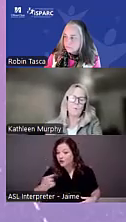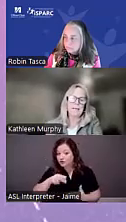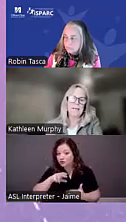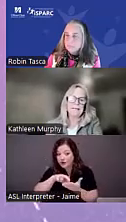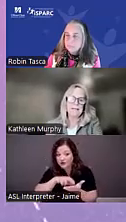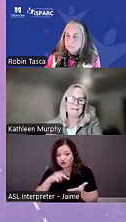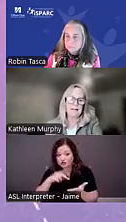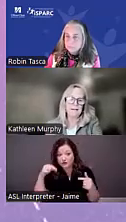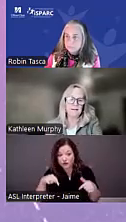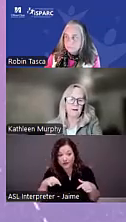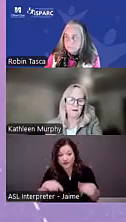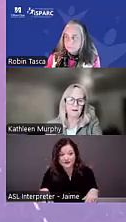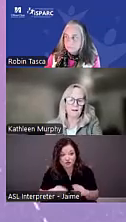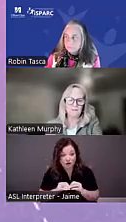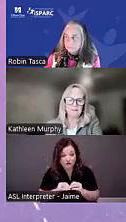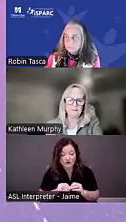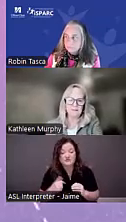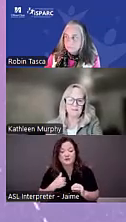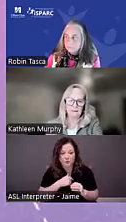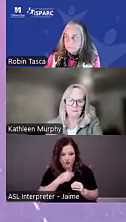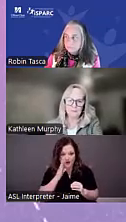when that archive is up.